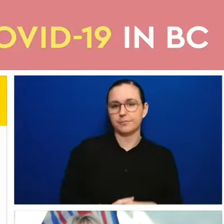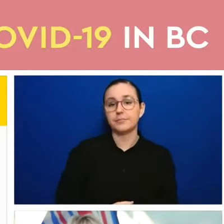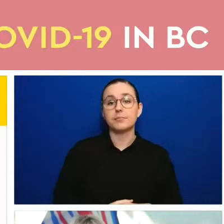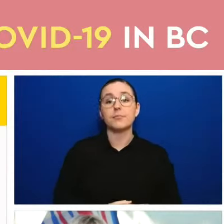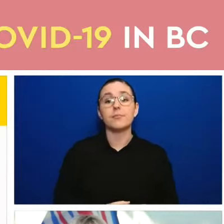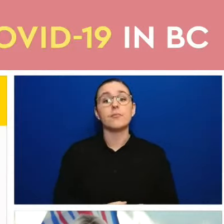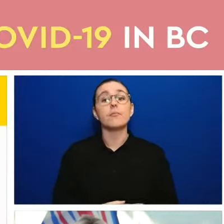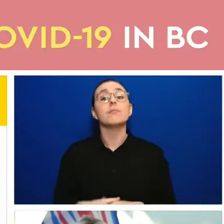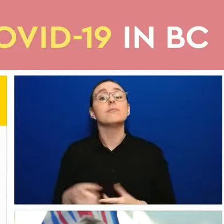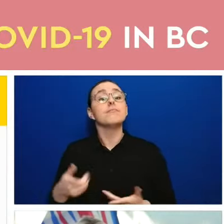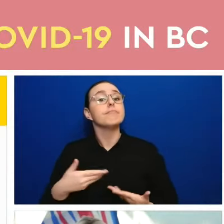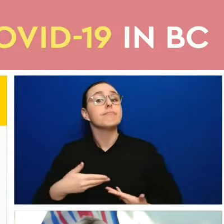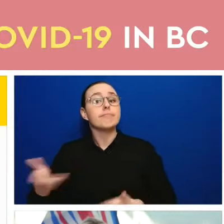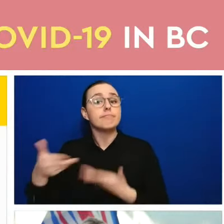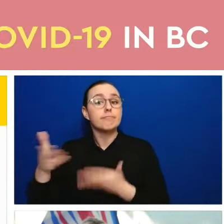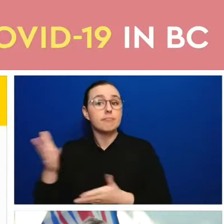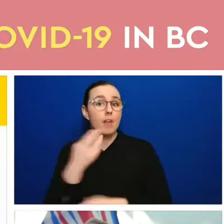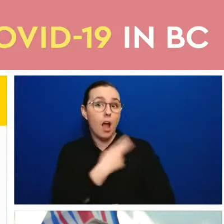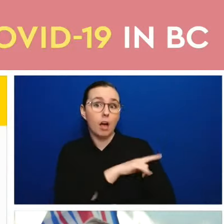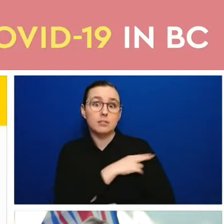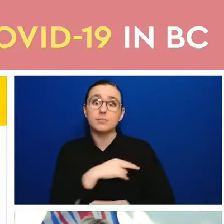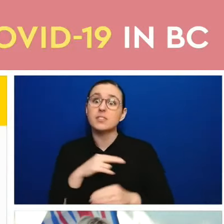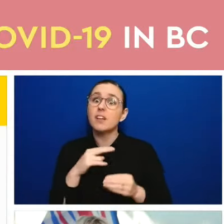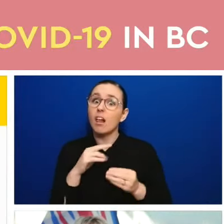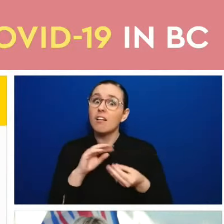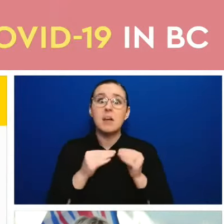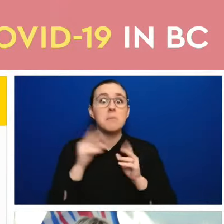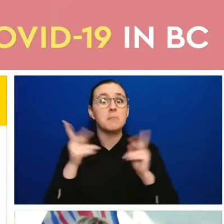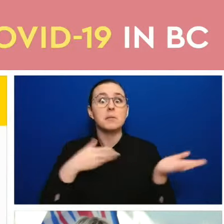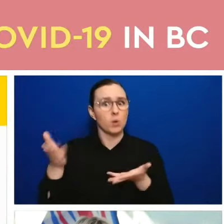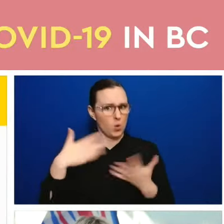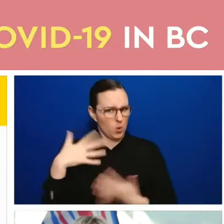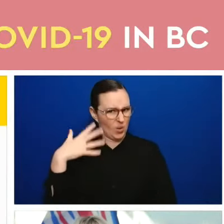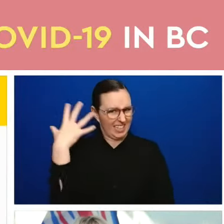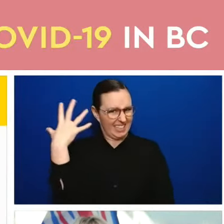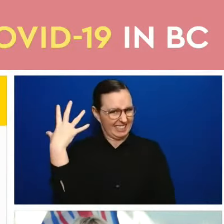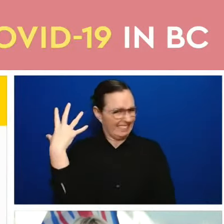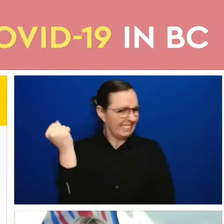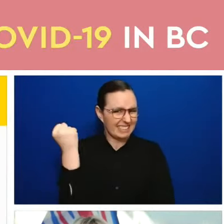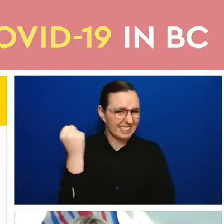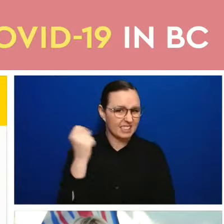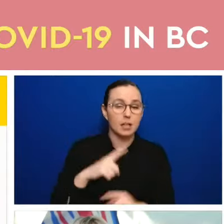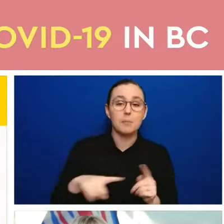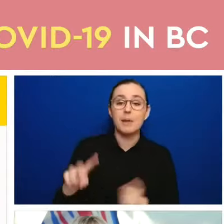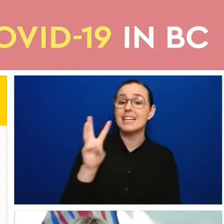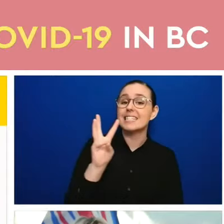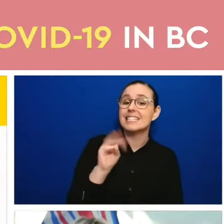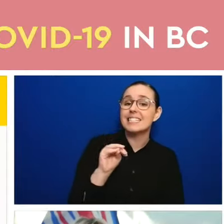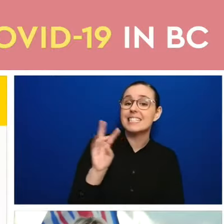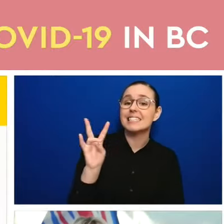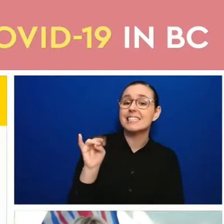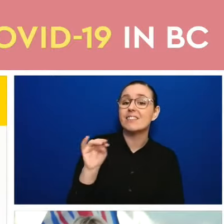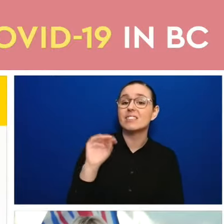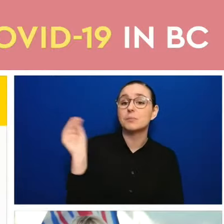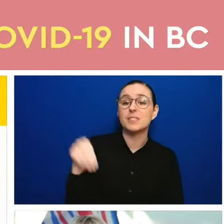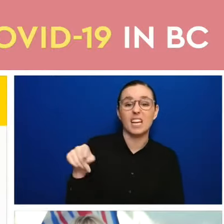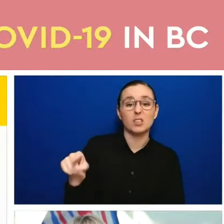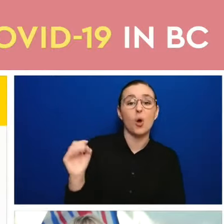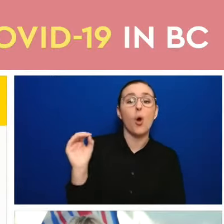Today we have far more people in hospital than we've ever hinr had. And many of those people, as